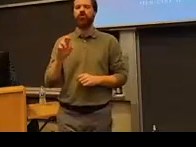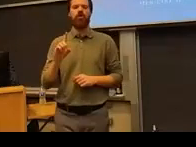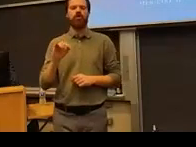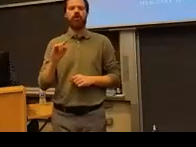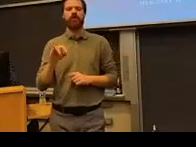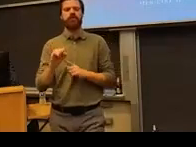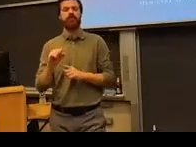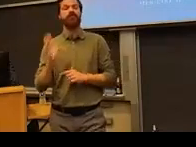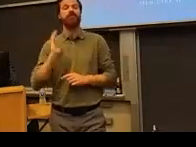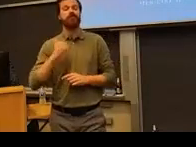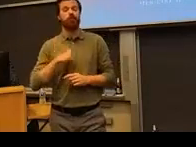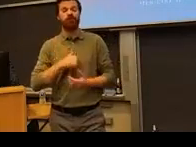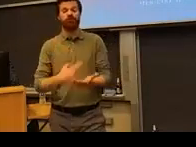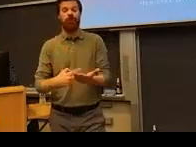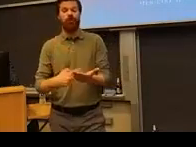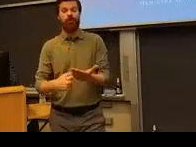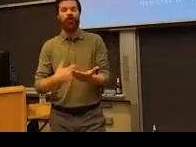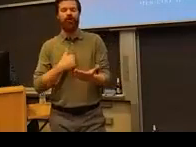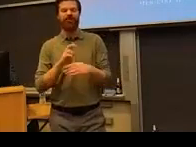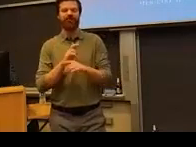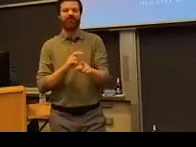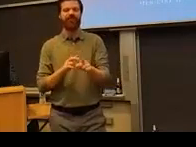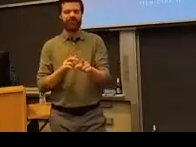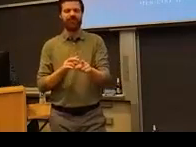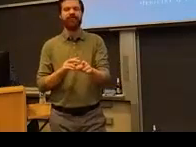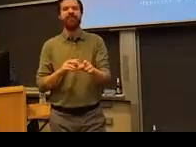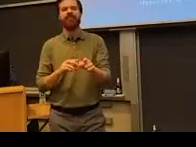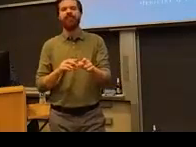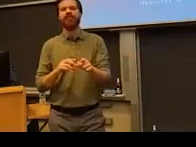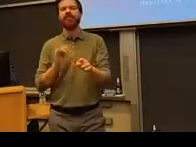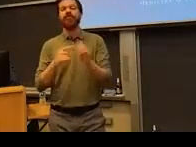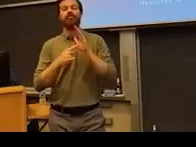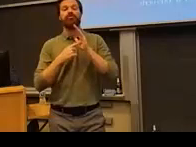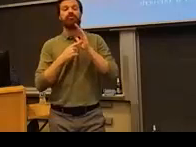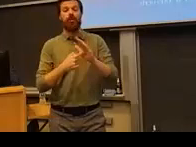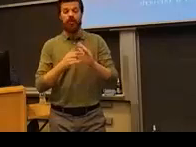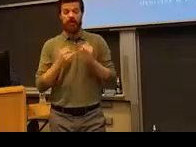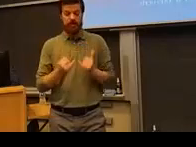last time we talked and uh they show through the immediate period up until the planning of